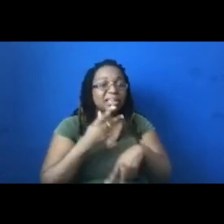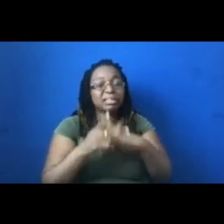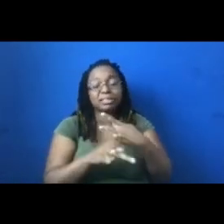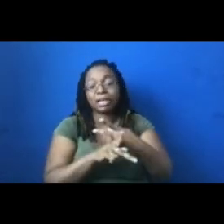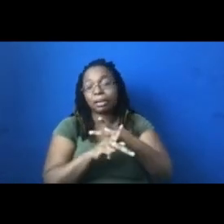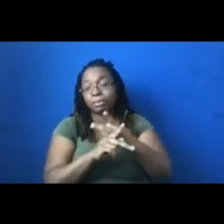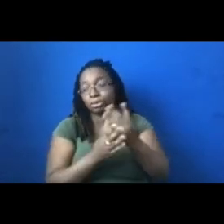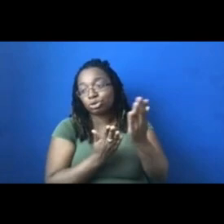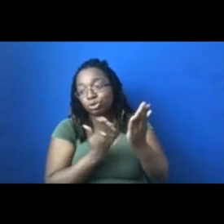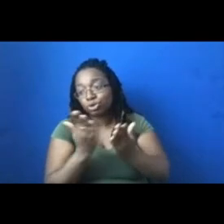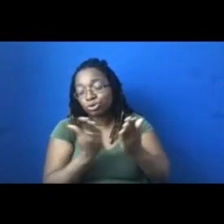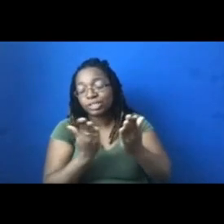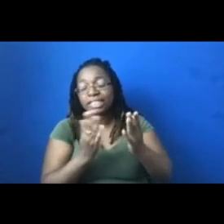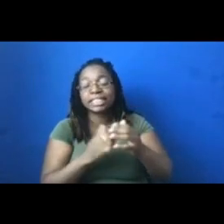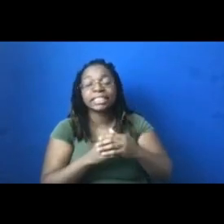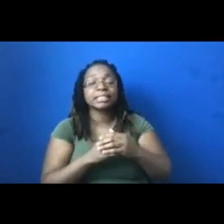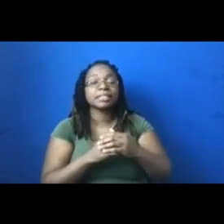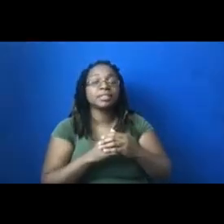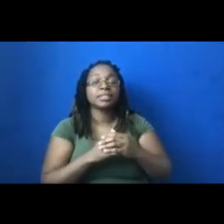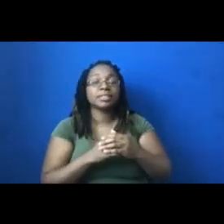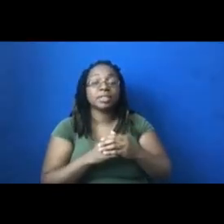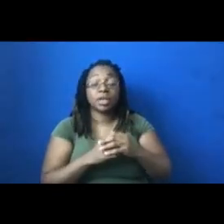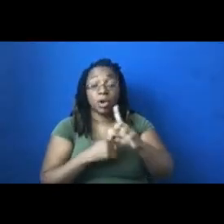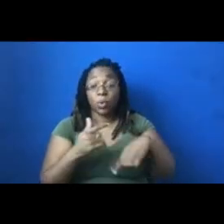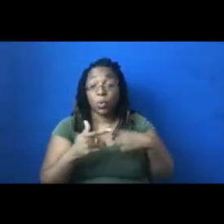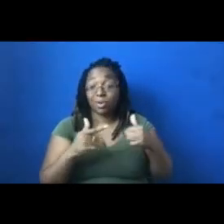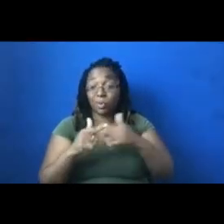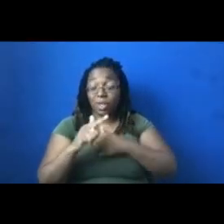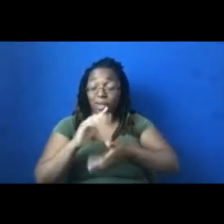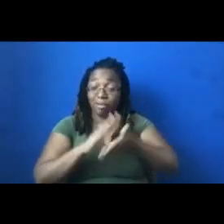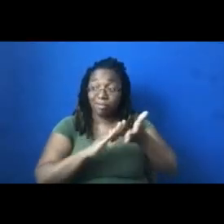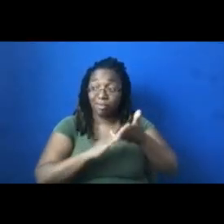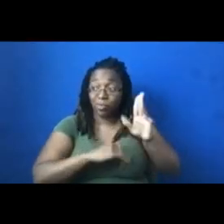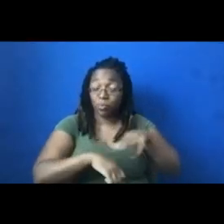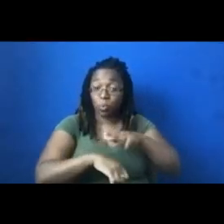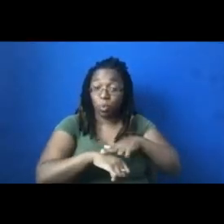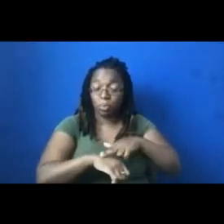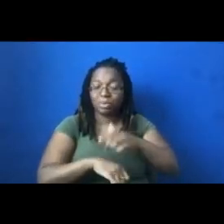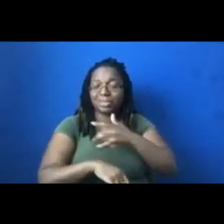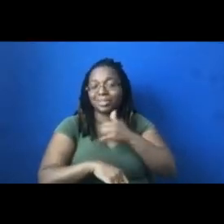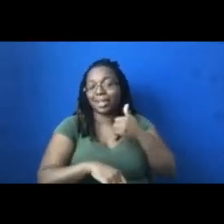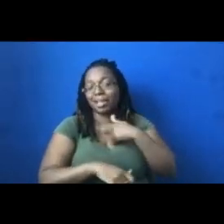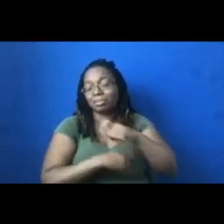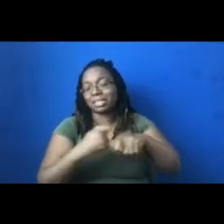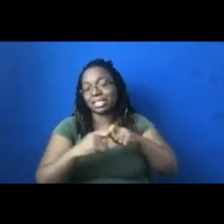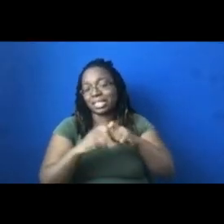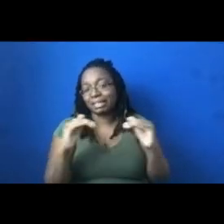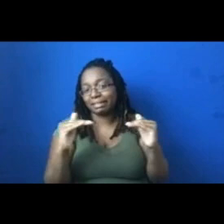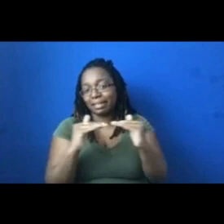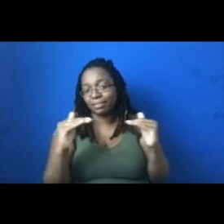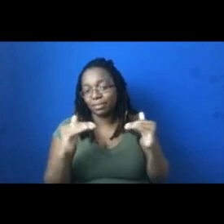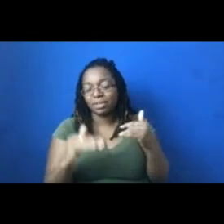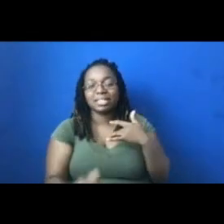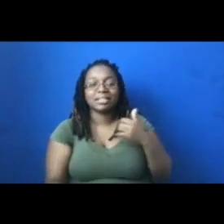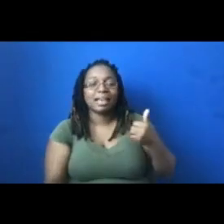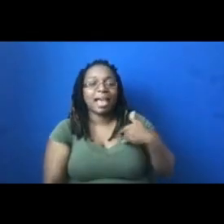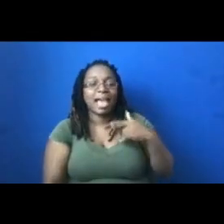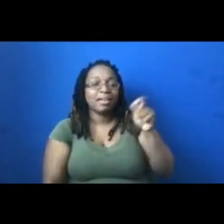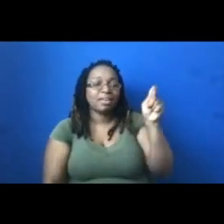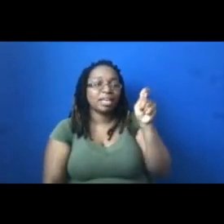and during normal operations you deliver at US certain level which is represented by a dashed line, and it's labeled business